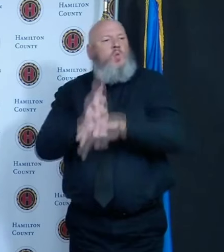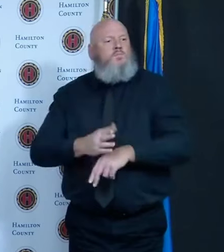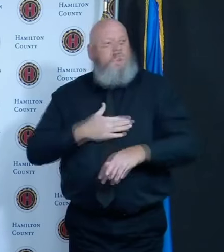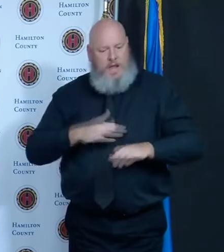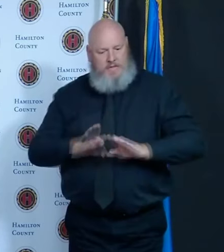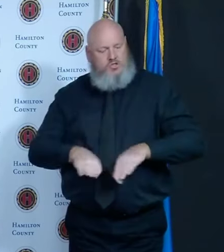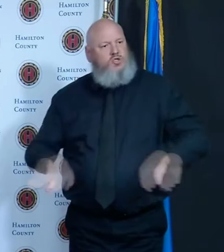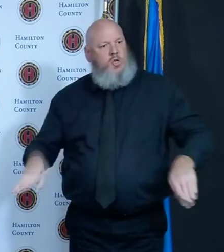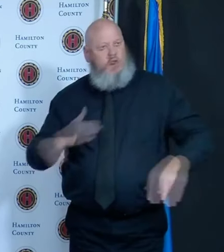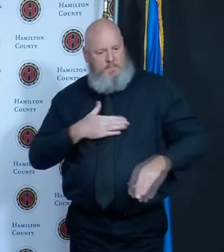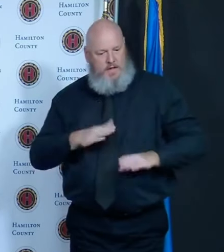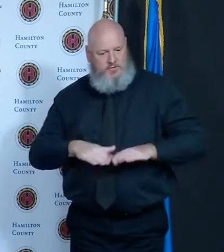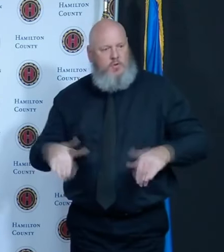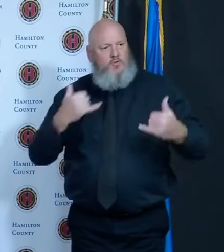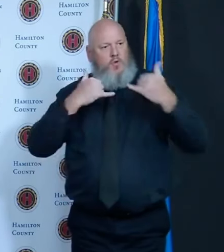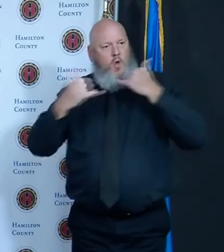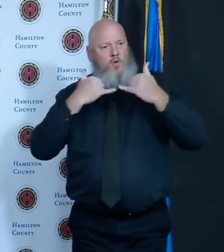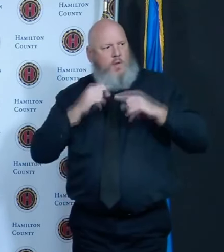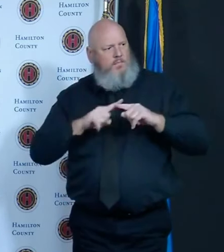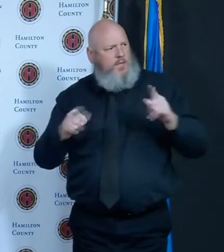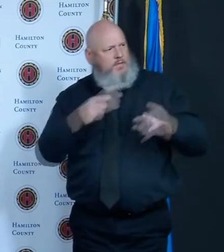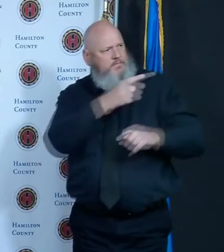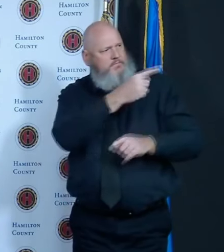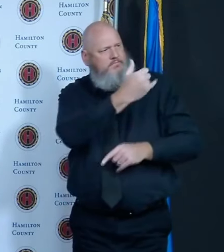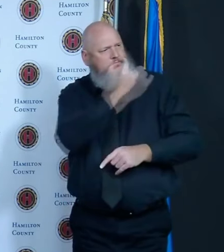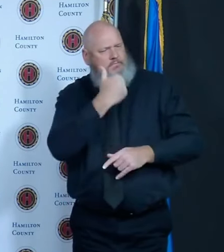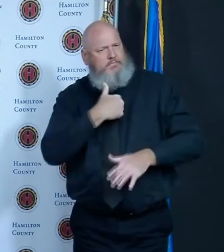applaud both of the chambers I know you're both doing this for reaching out